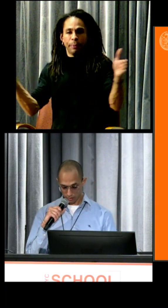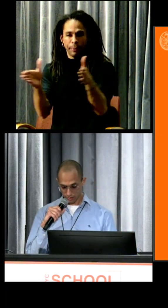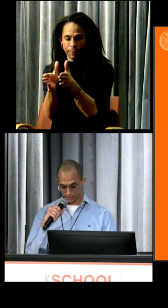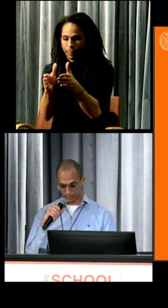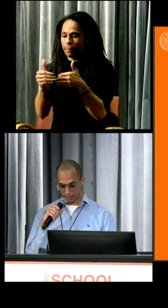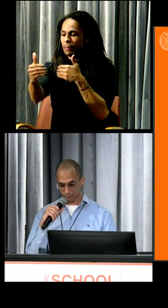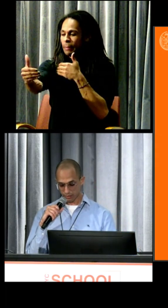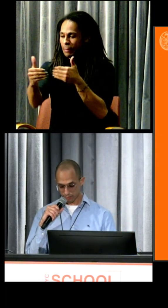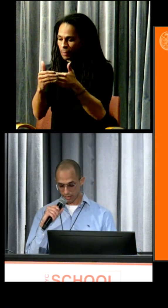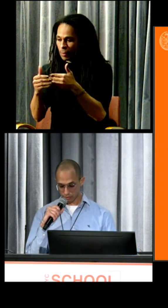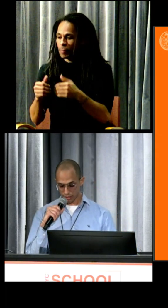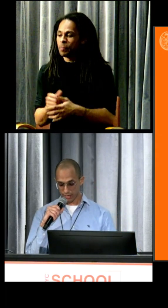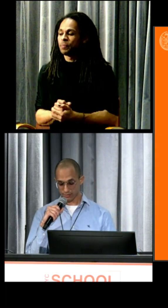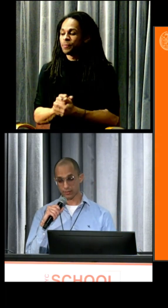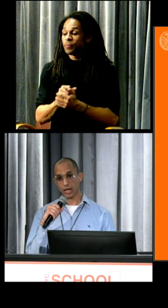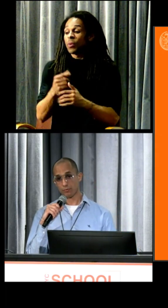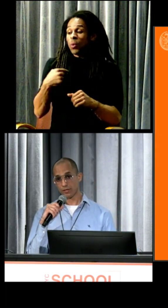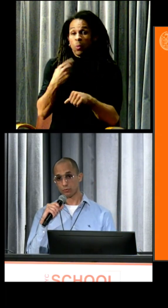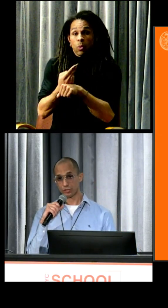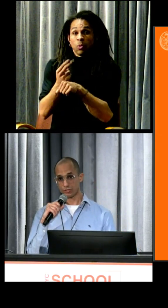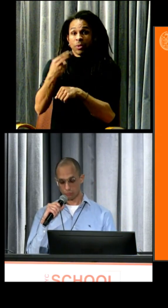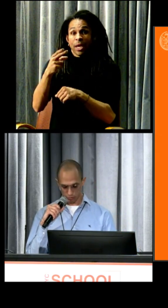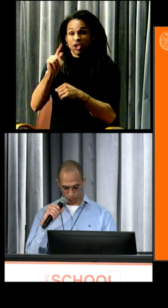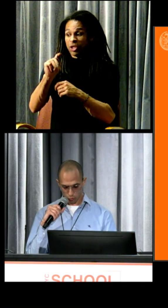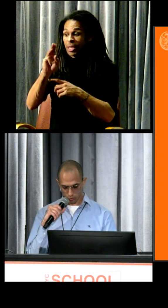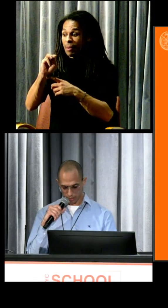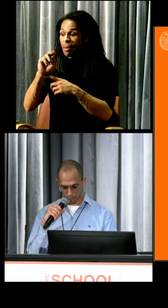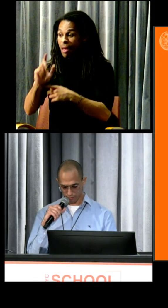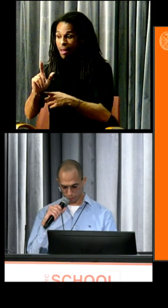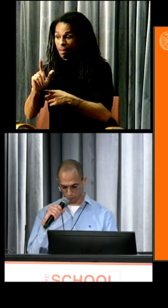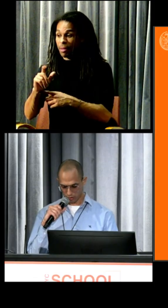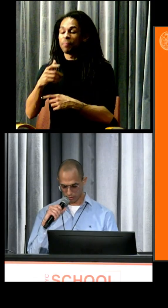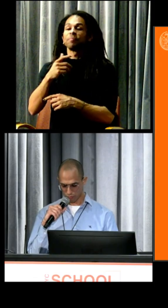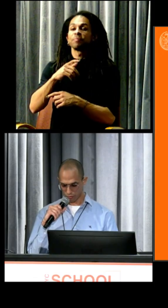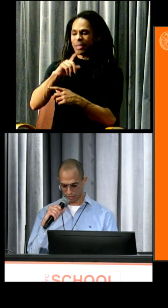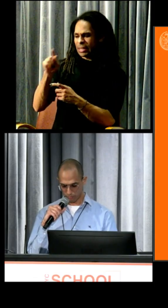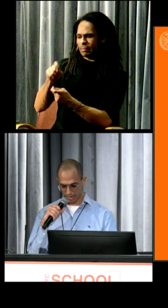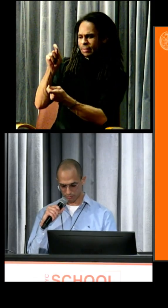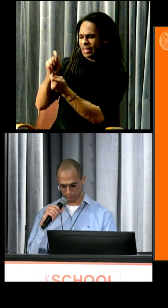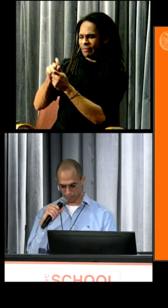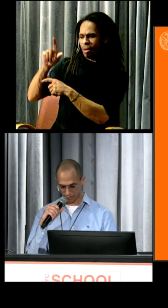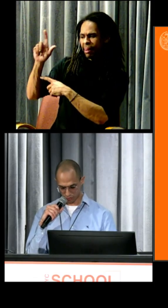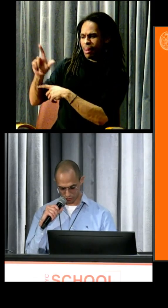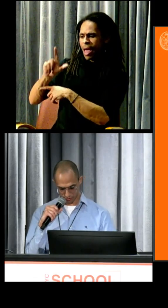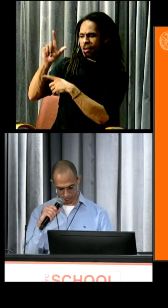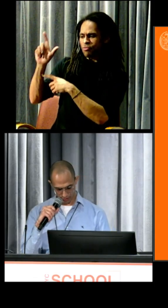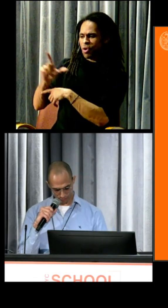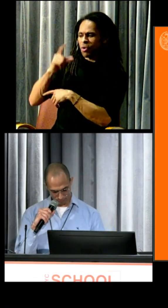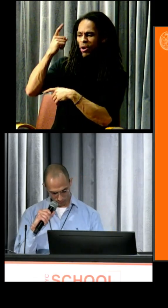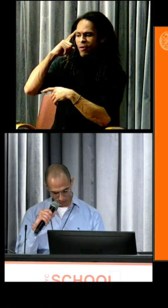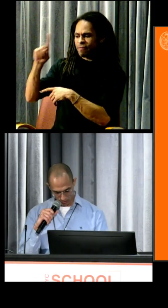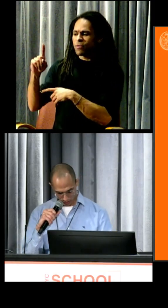isn't much cycling congestion in this particular neighborhood.